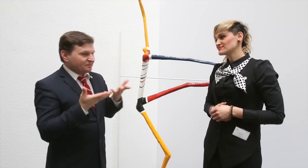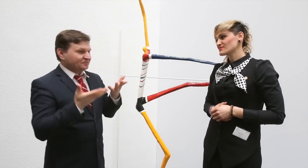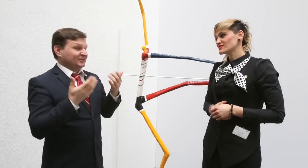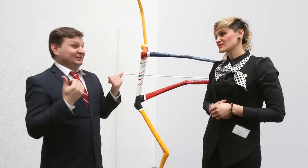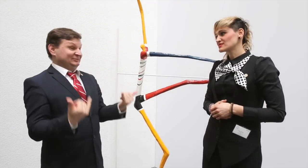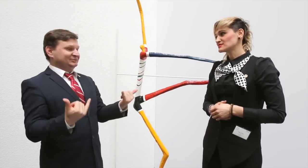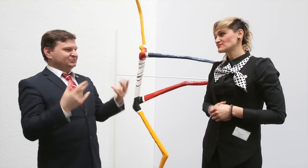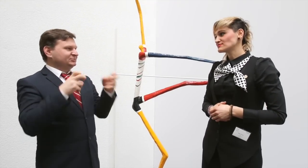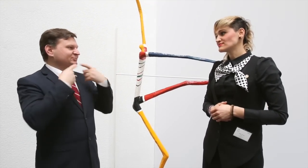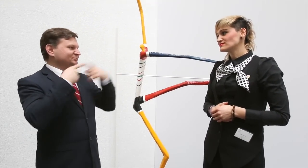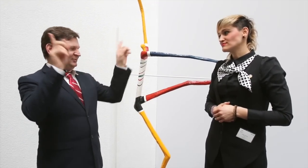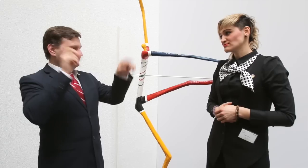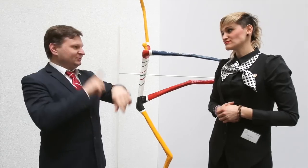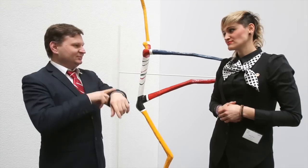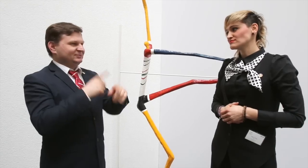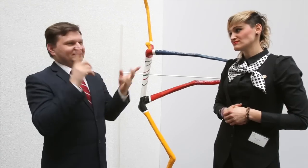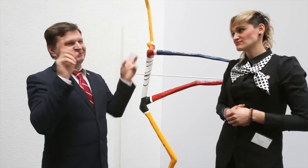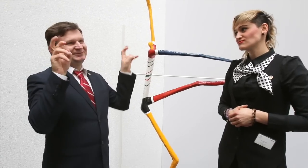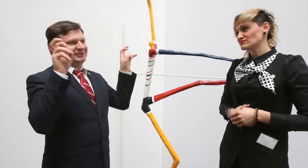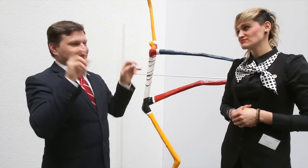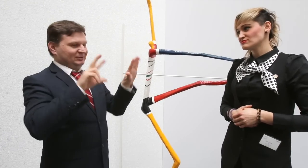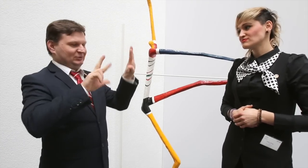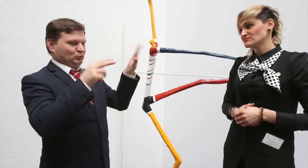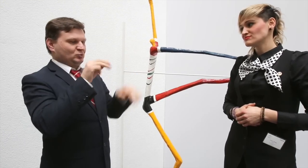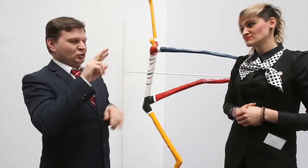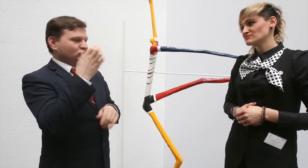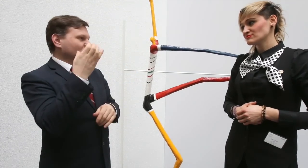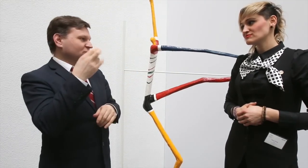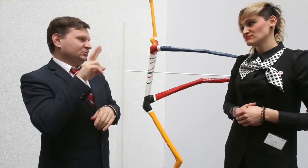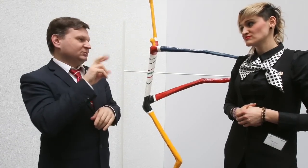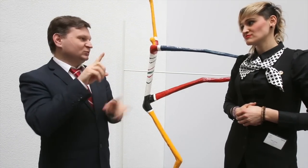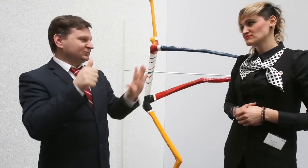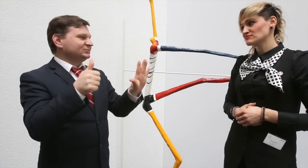Now on this day of 8 March 2016,